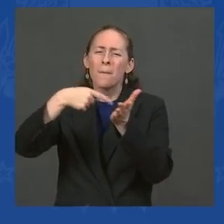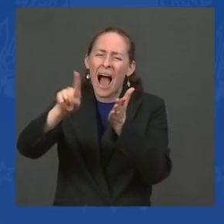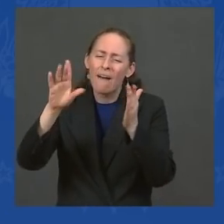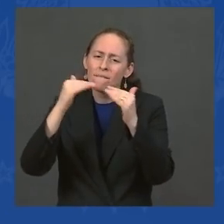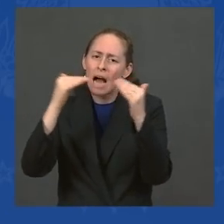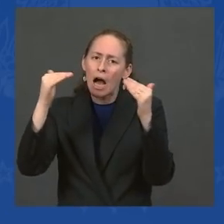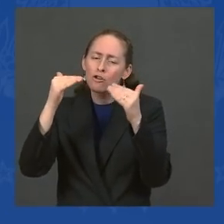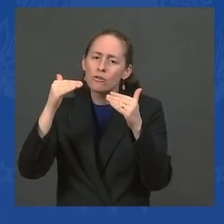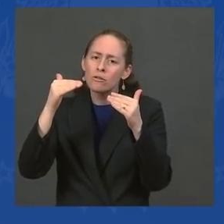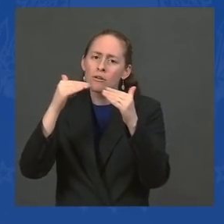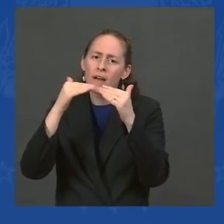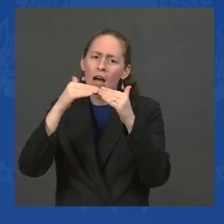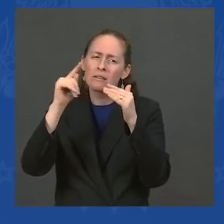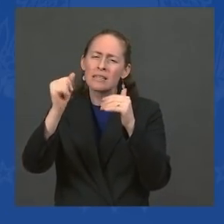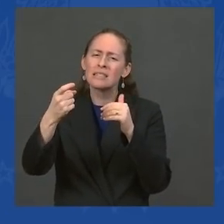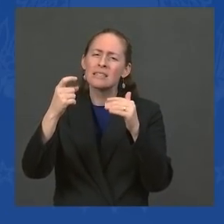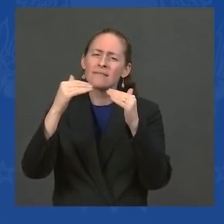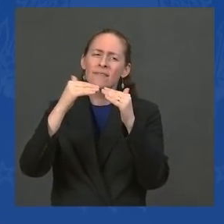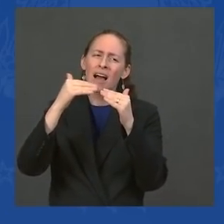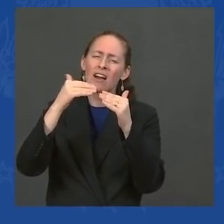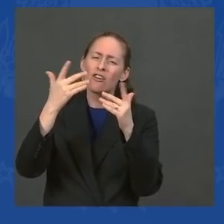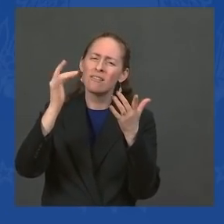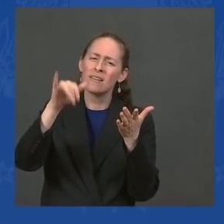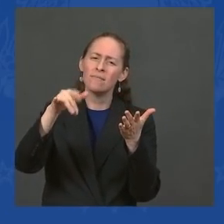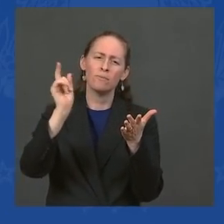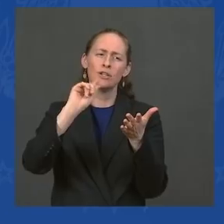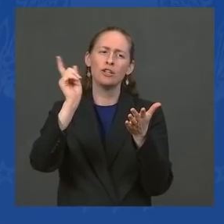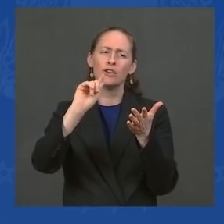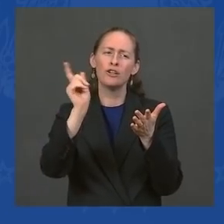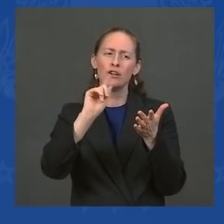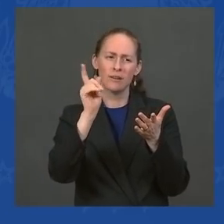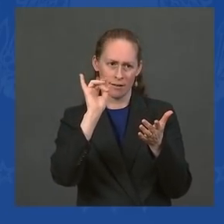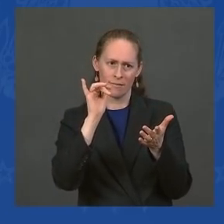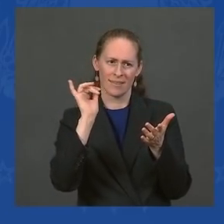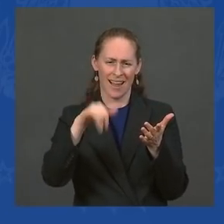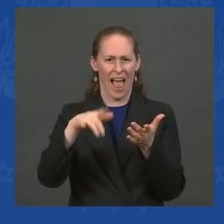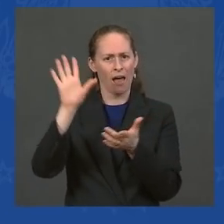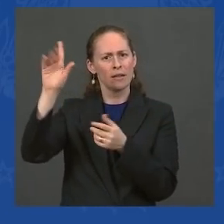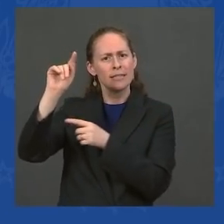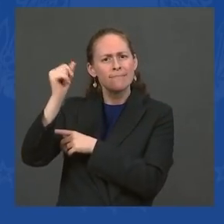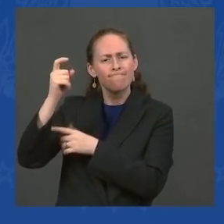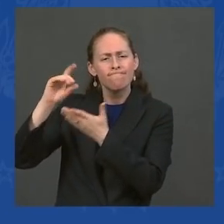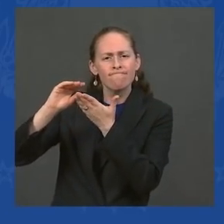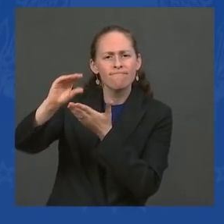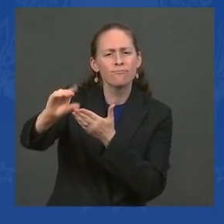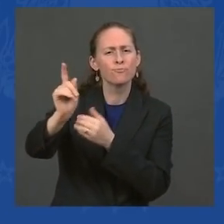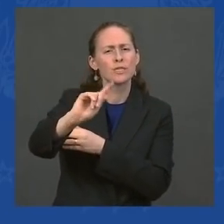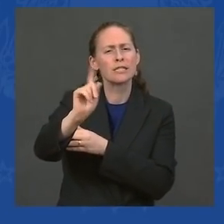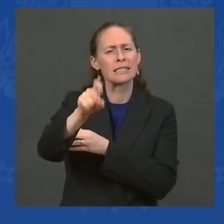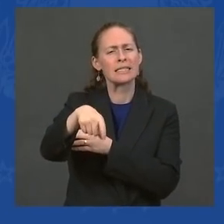Just pay a decent portion of what we lay out in these -- this piece of legislation.